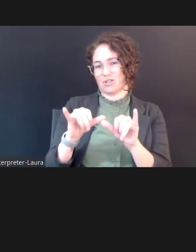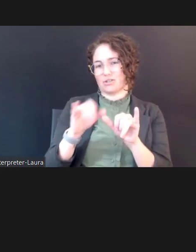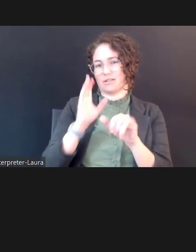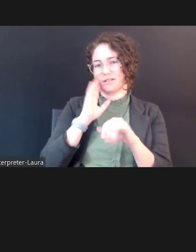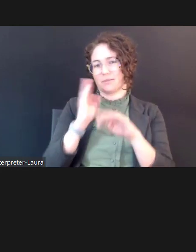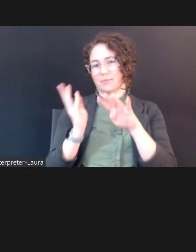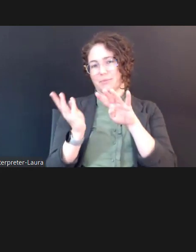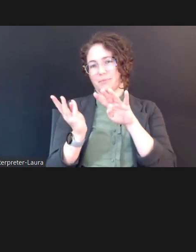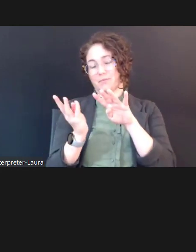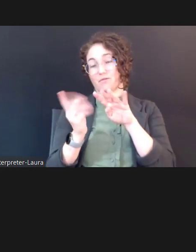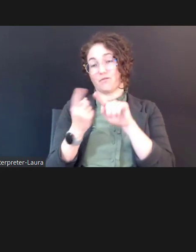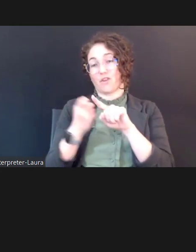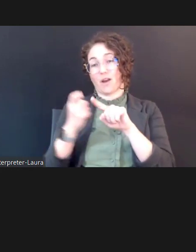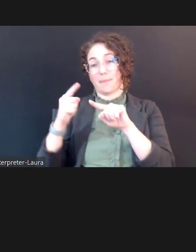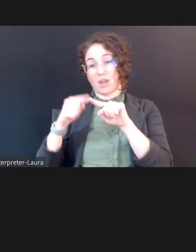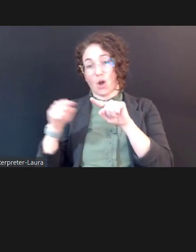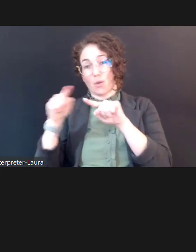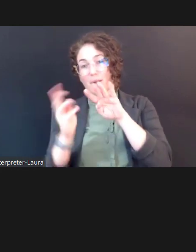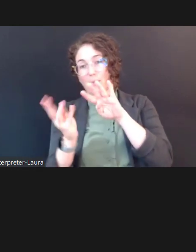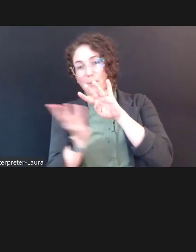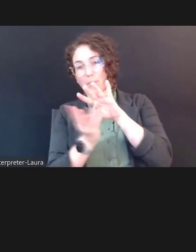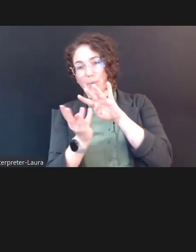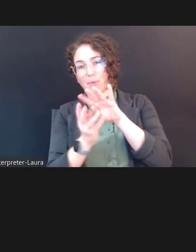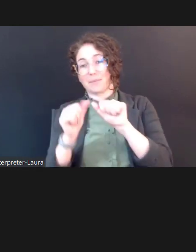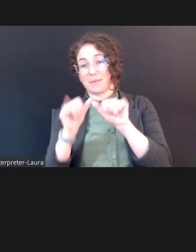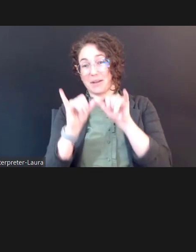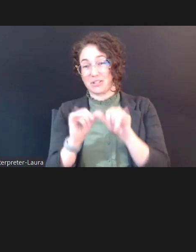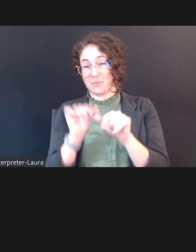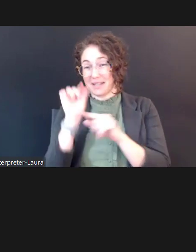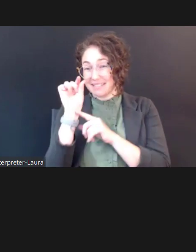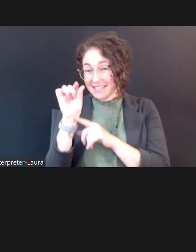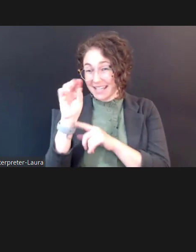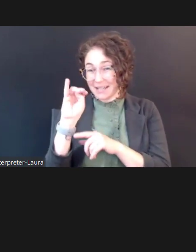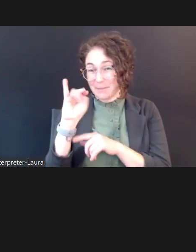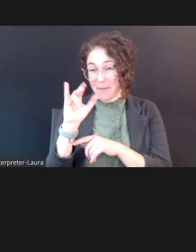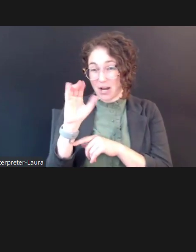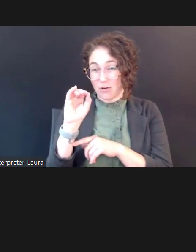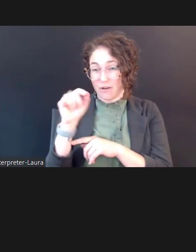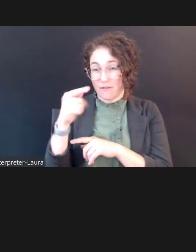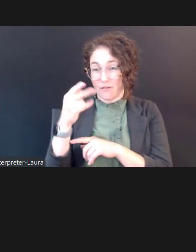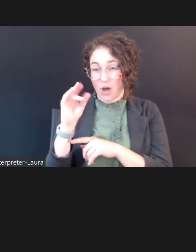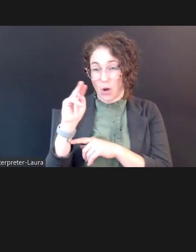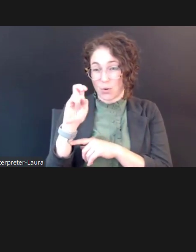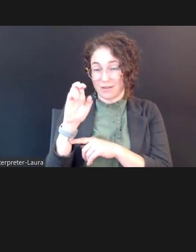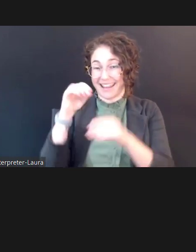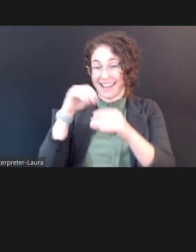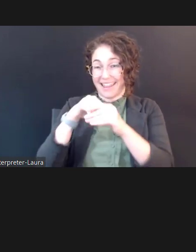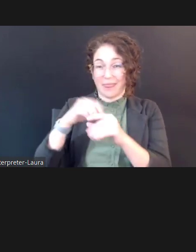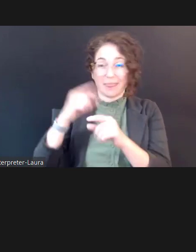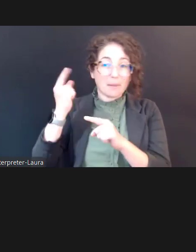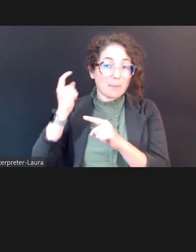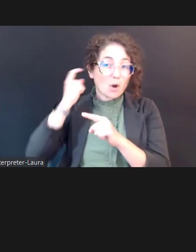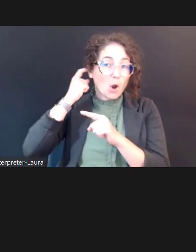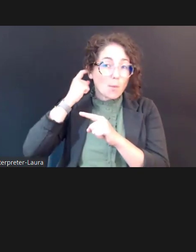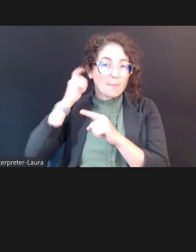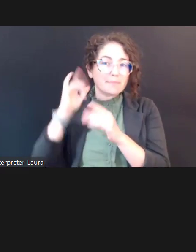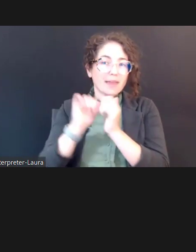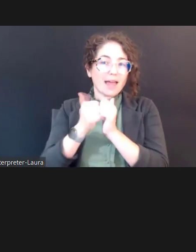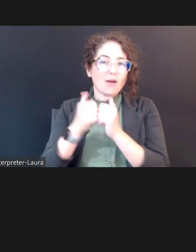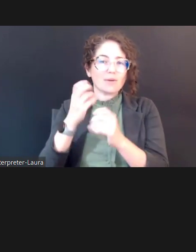tiny microphone in that probe and that is how we get these automated results.